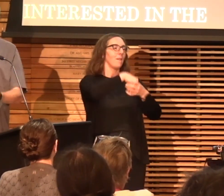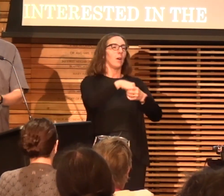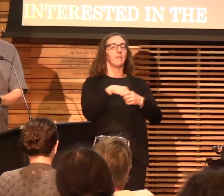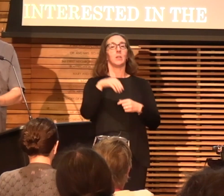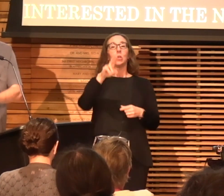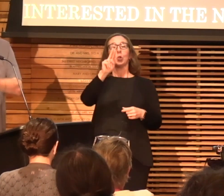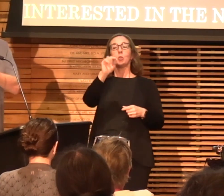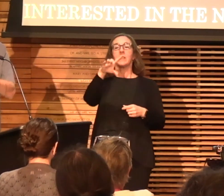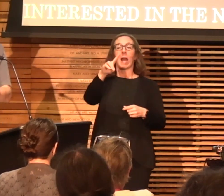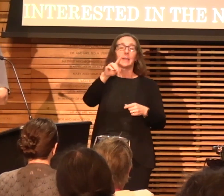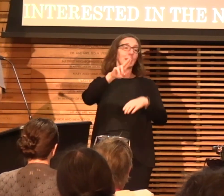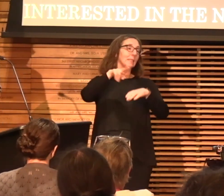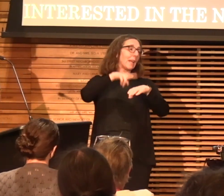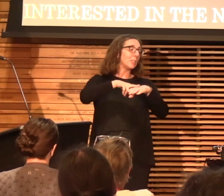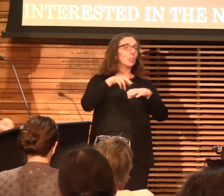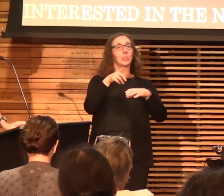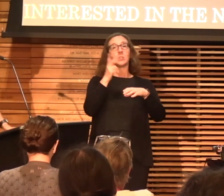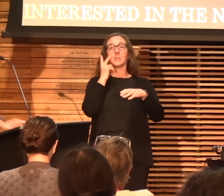interested in the welfare of the blind community.